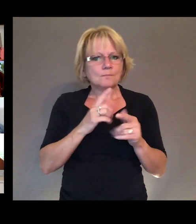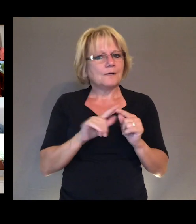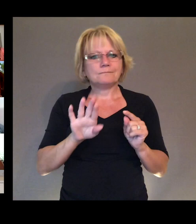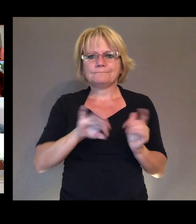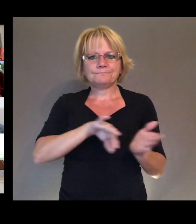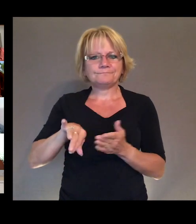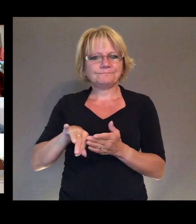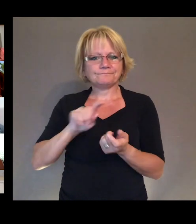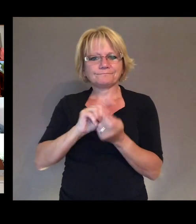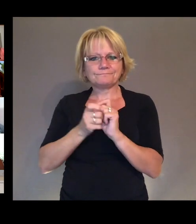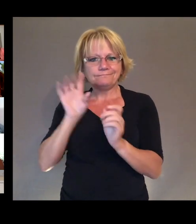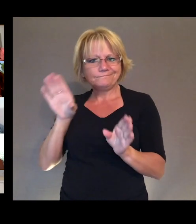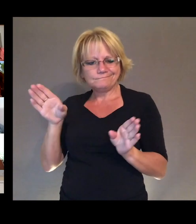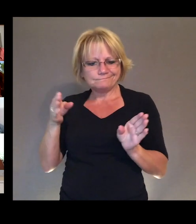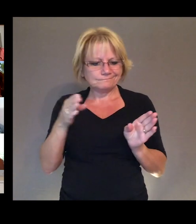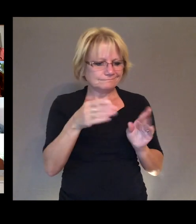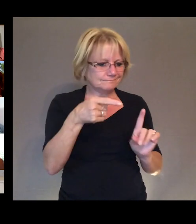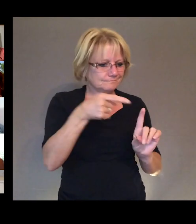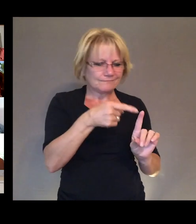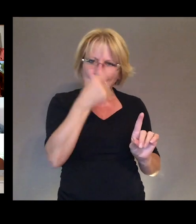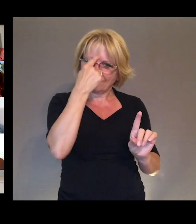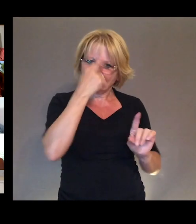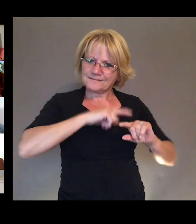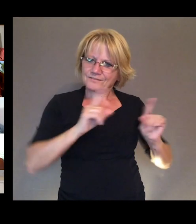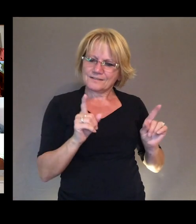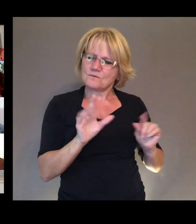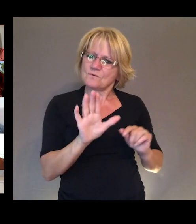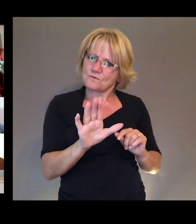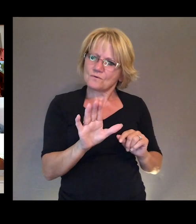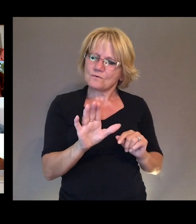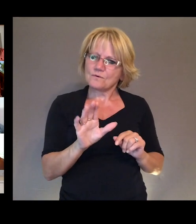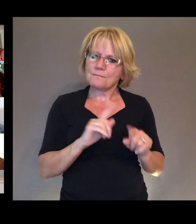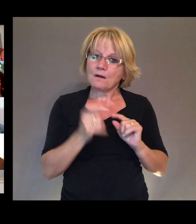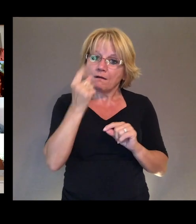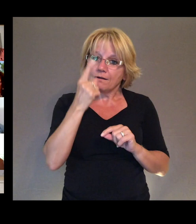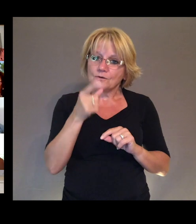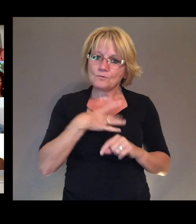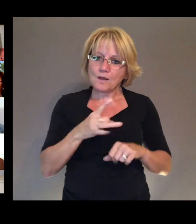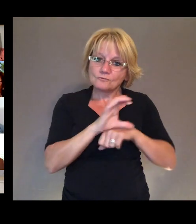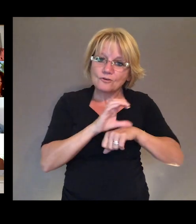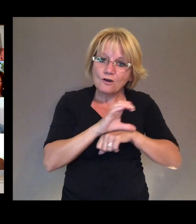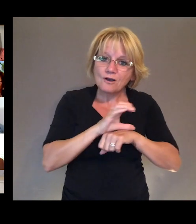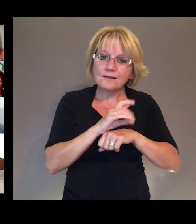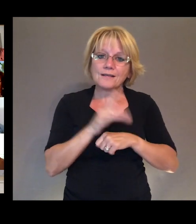and help them to see that, well we liked chocolate and brownies and cookies and teddy bears, and those are all brown